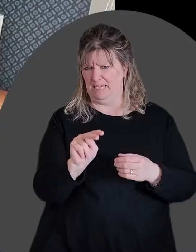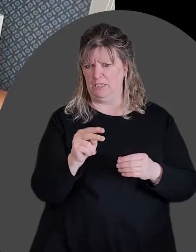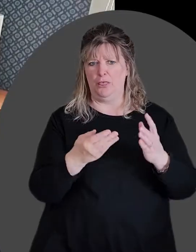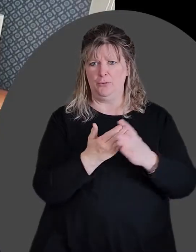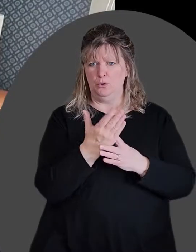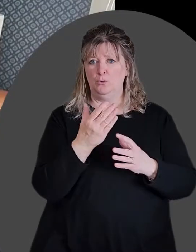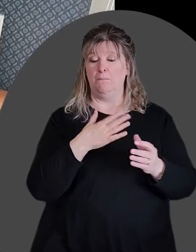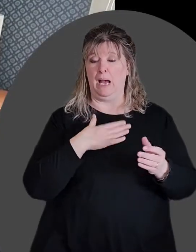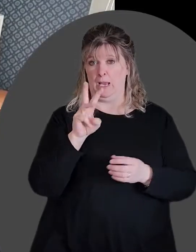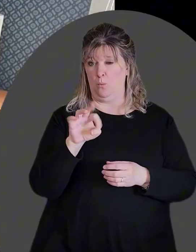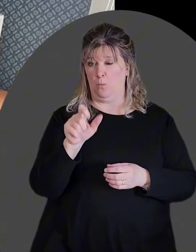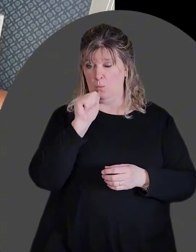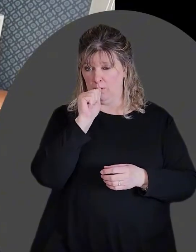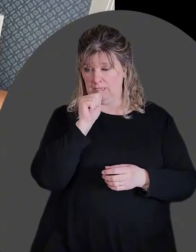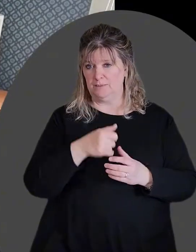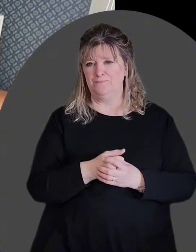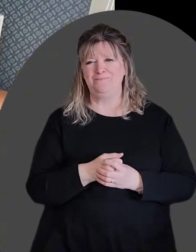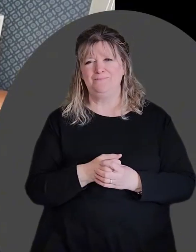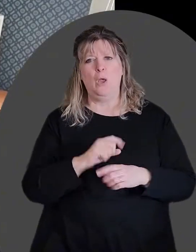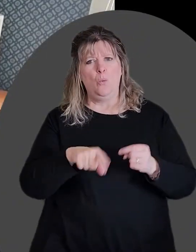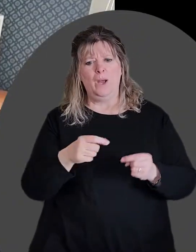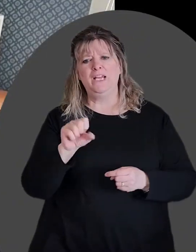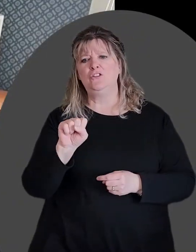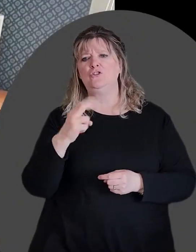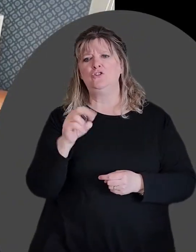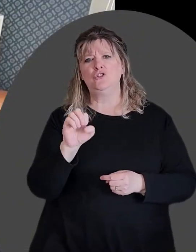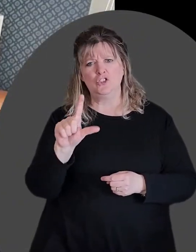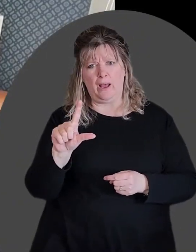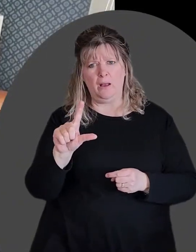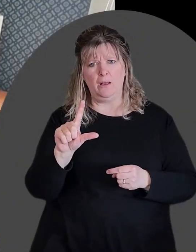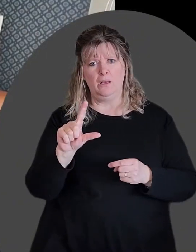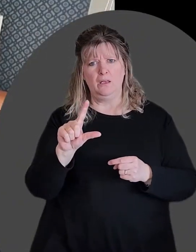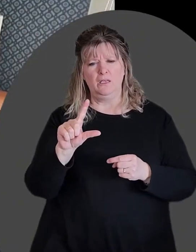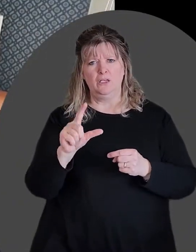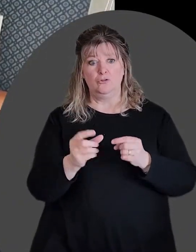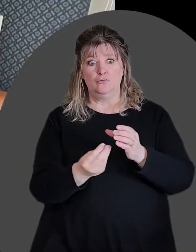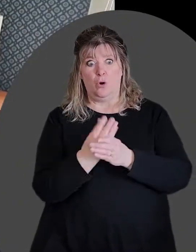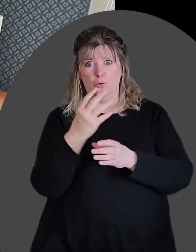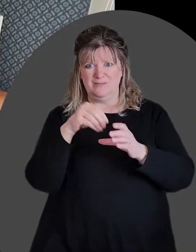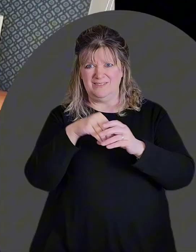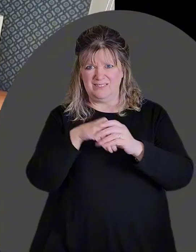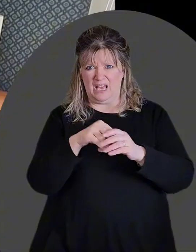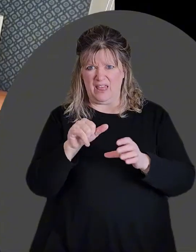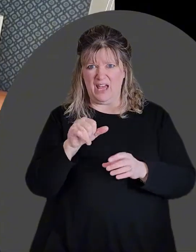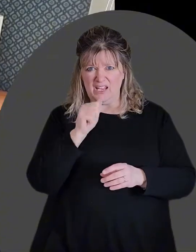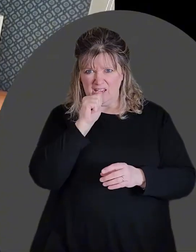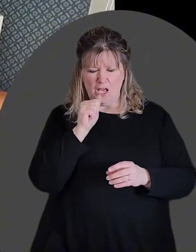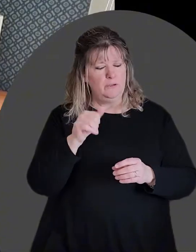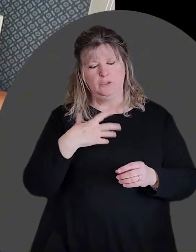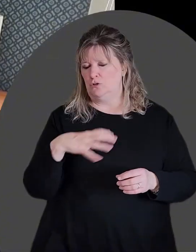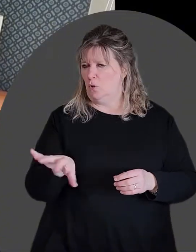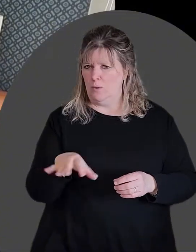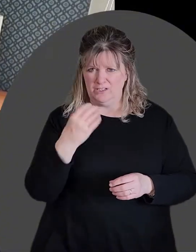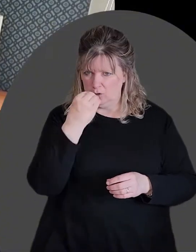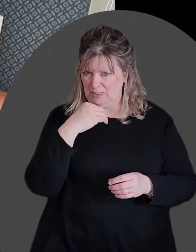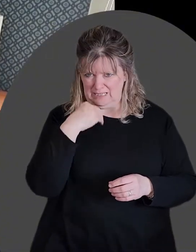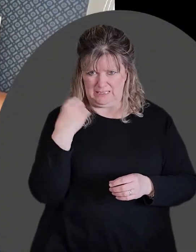when that shell forms inside that walnut you do not want to be eating something made from it